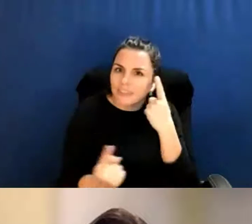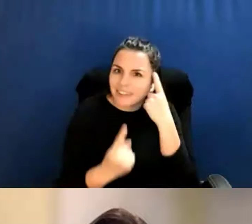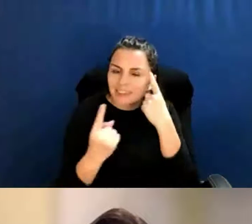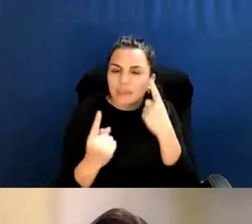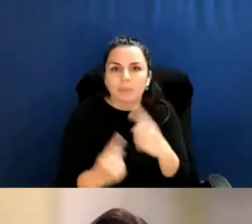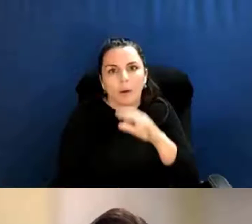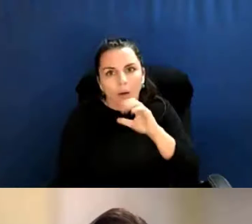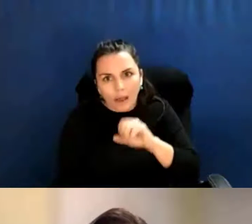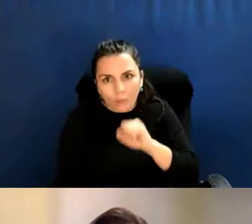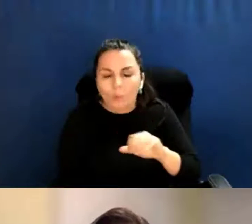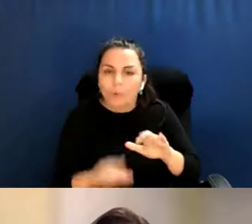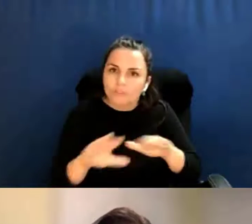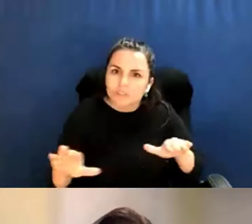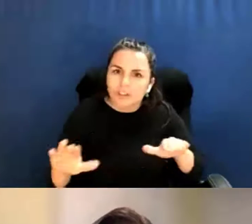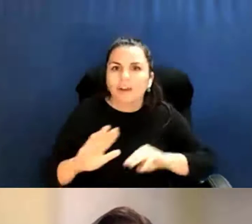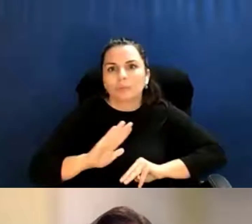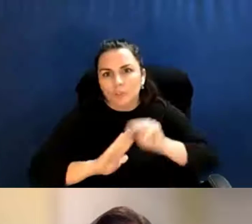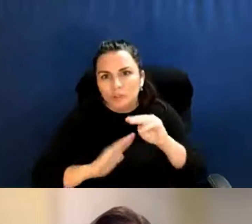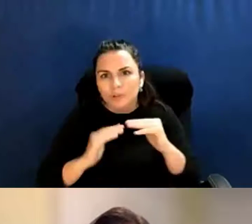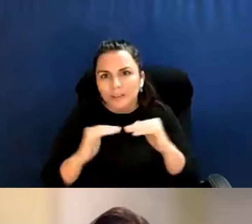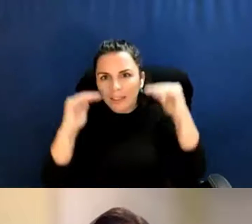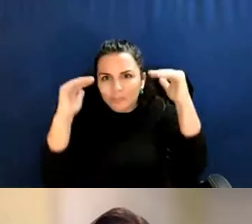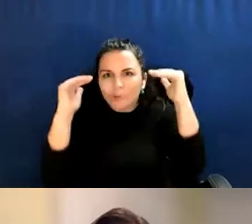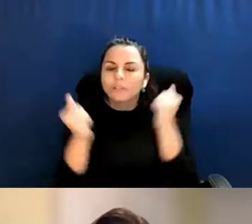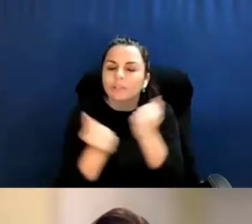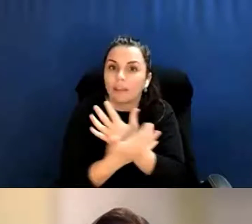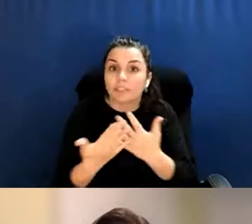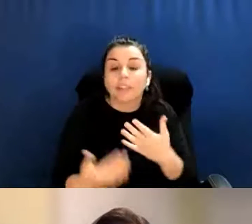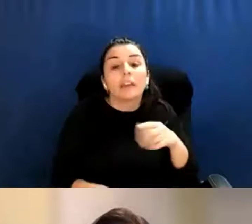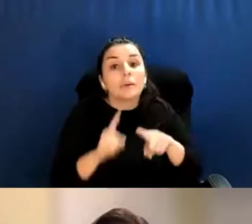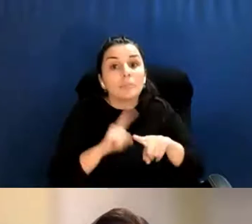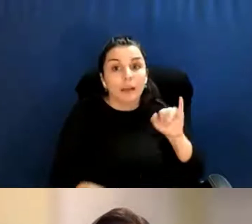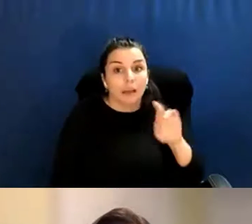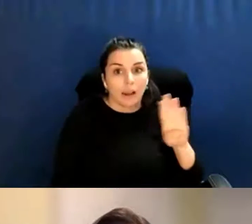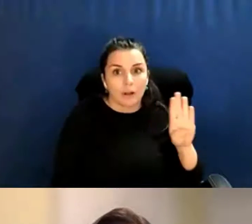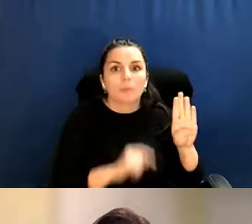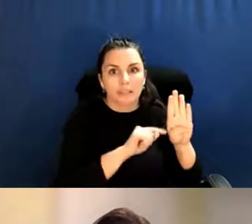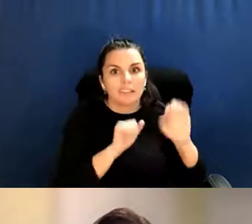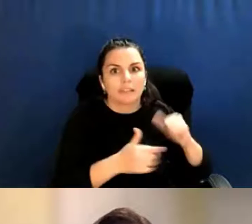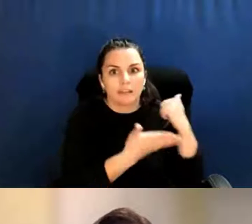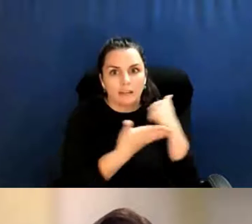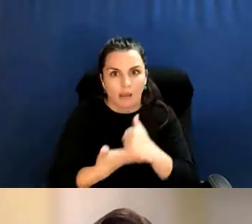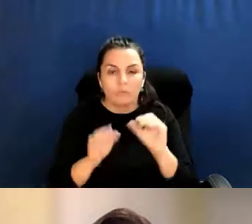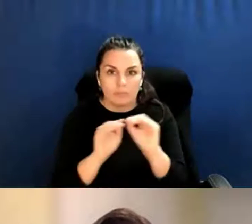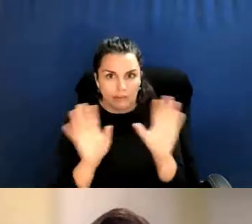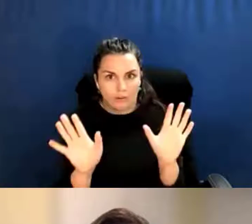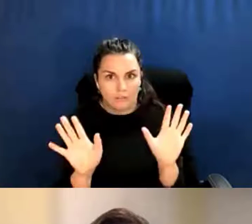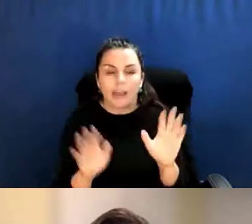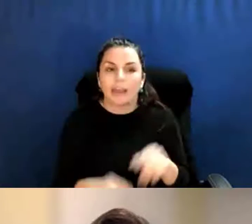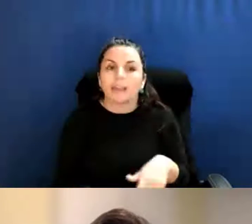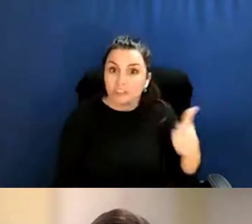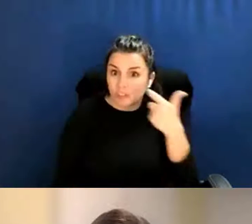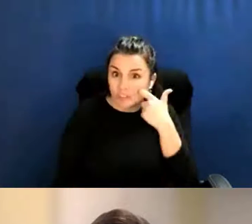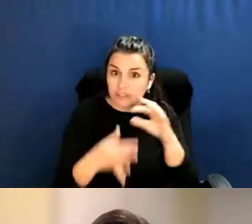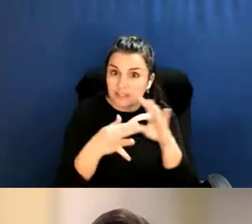and that is the thing that your IRB should be able to help you. So the condition that Marianna said, that there's a condition